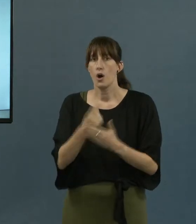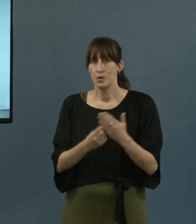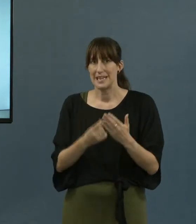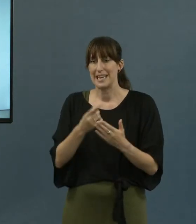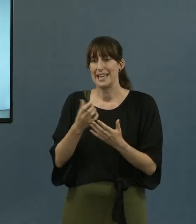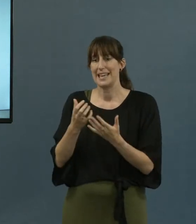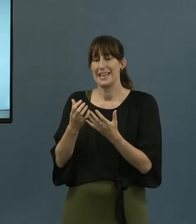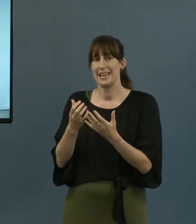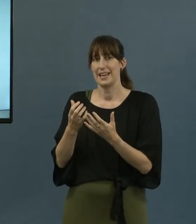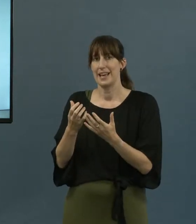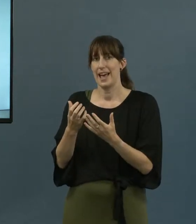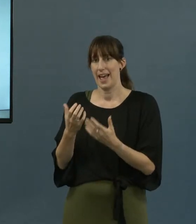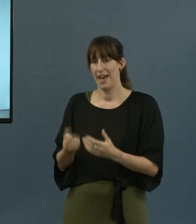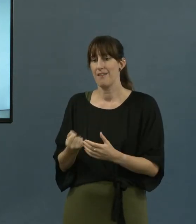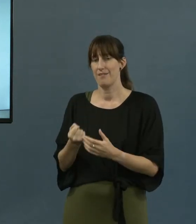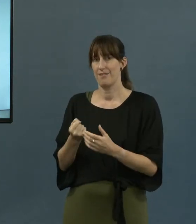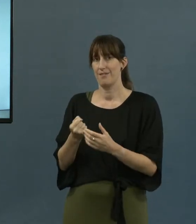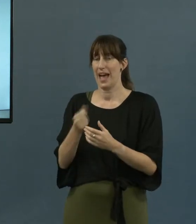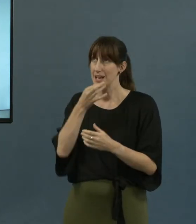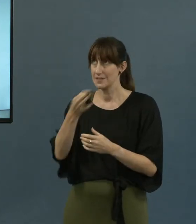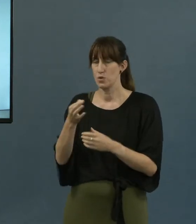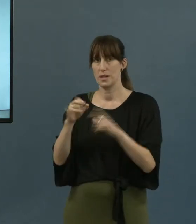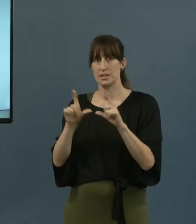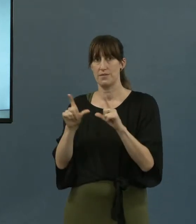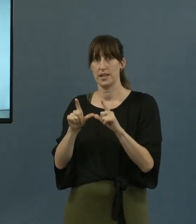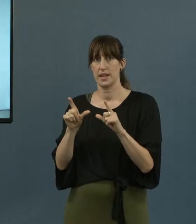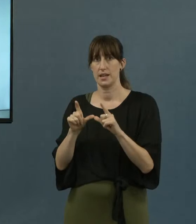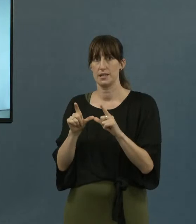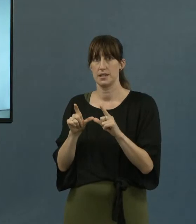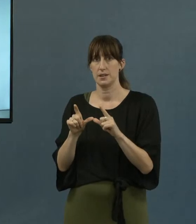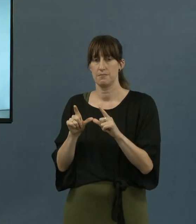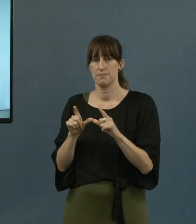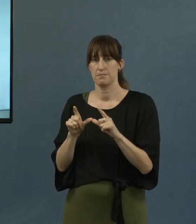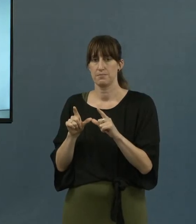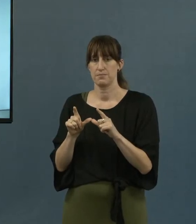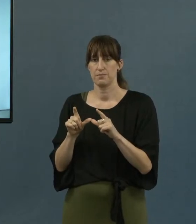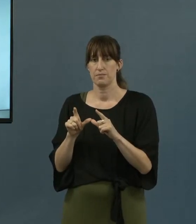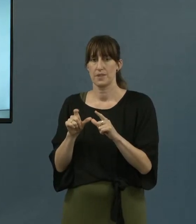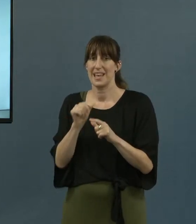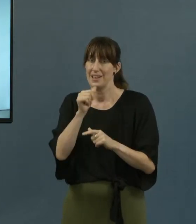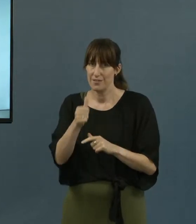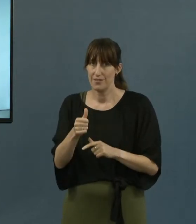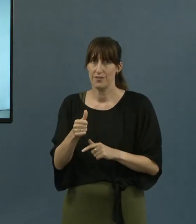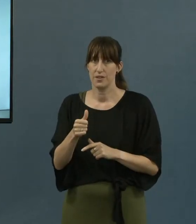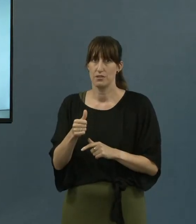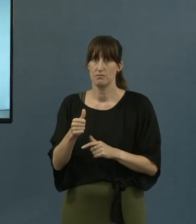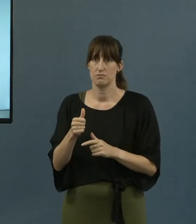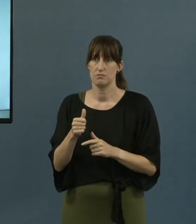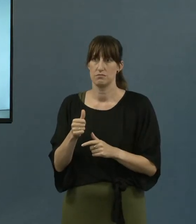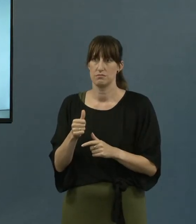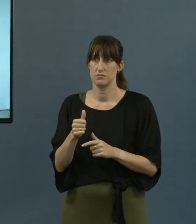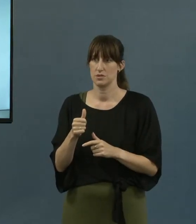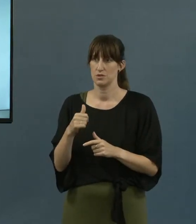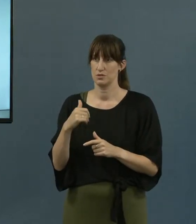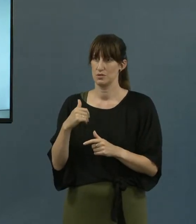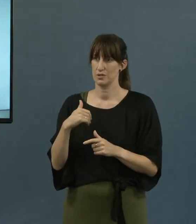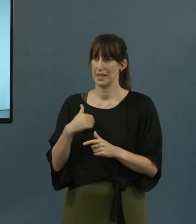that says that you have completed your isolation, we're asking businesses and